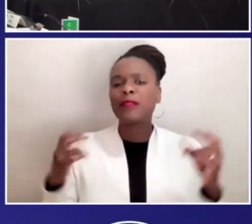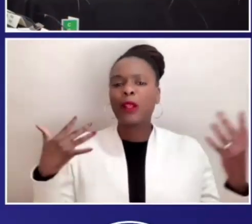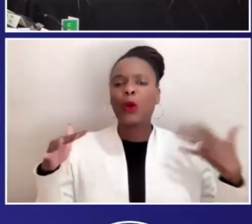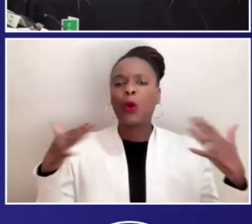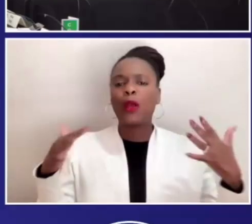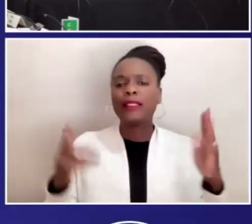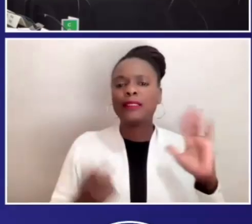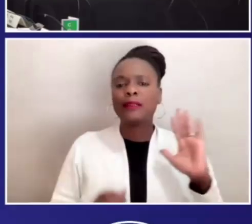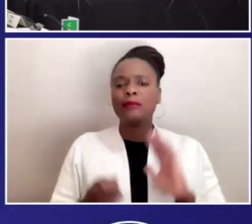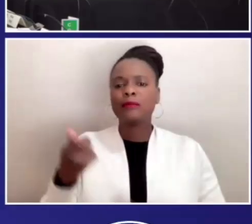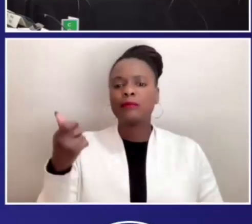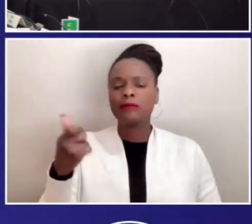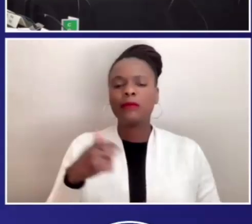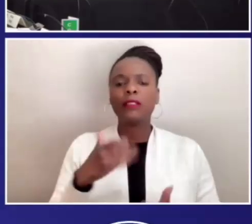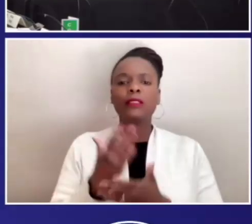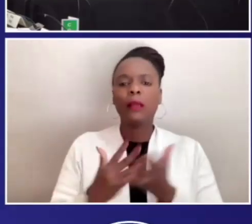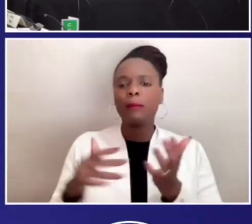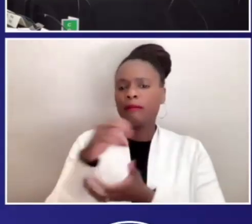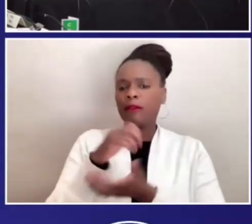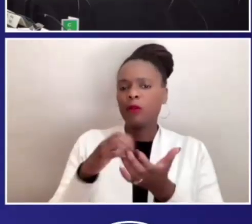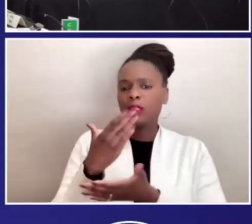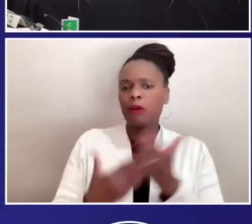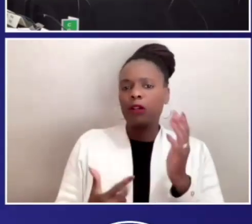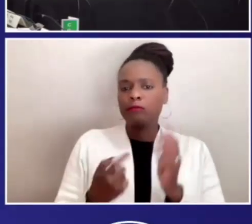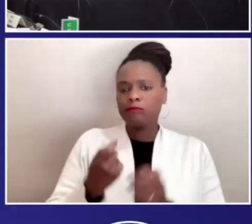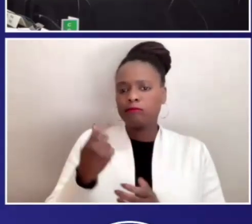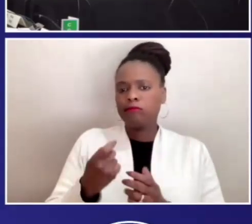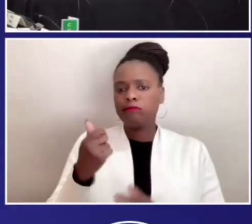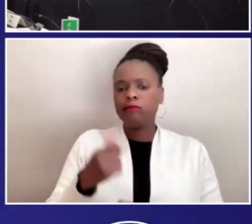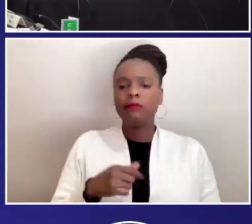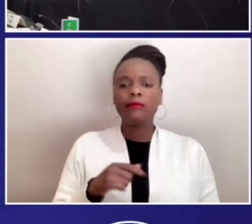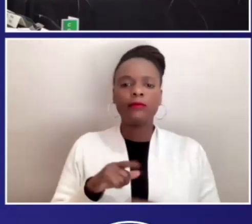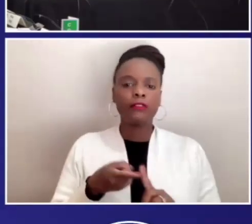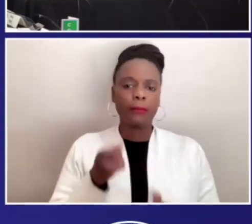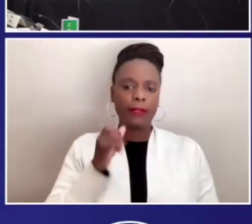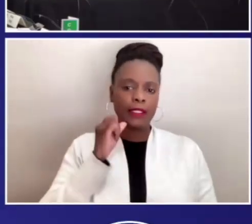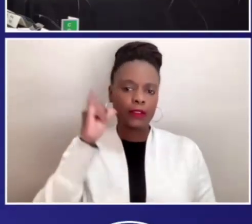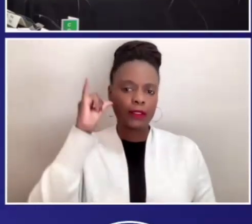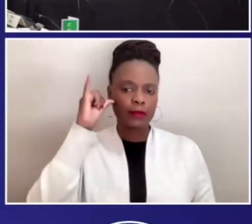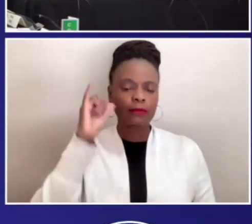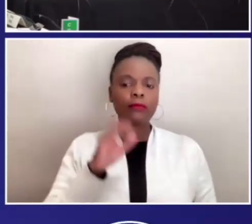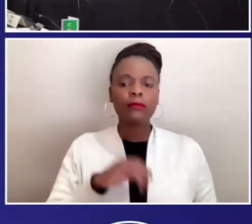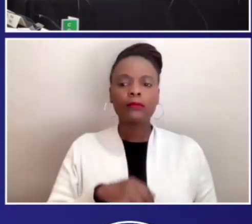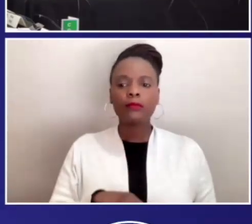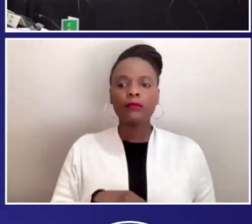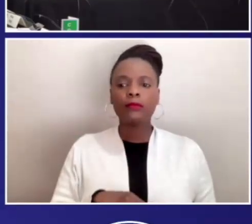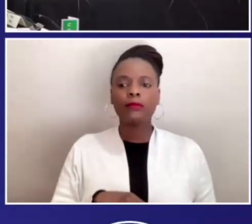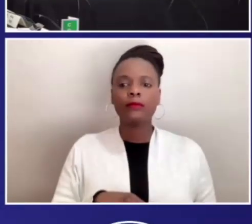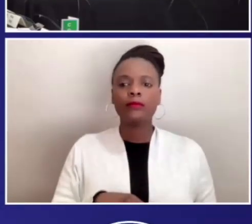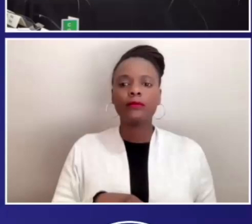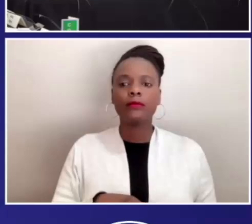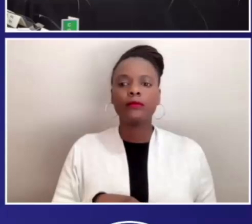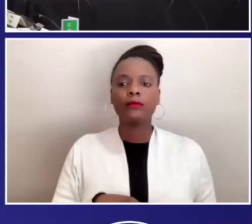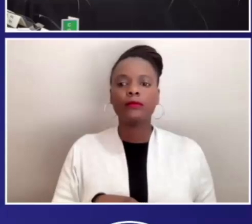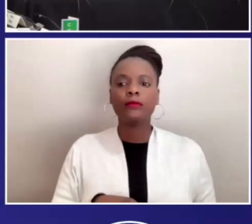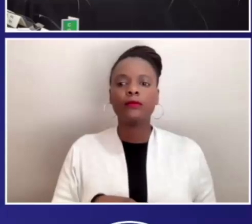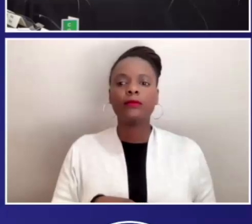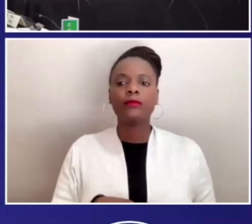yesterday. And we'll get, get to that just so -- we just marked it with the paragraph instruction of five asterisks.